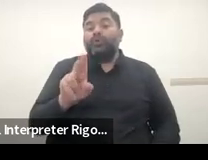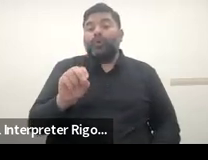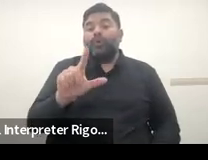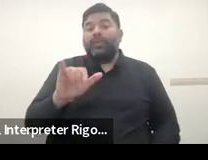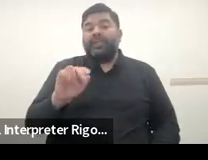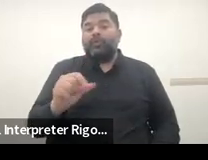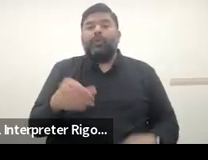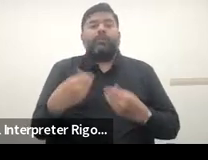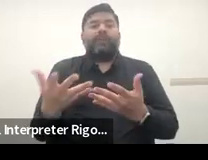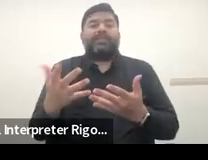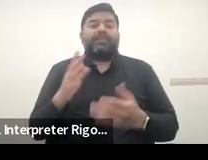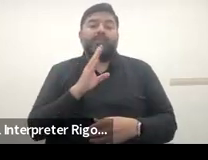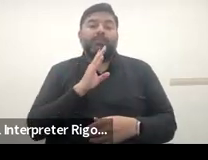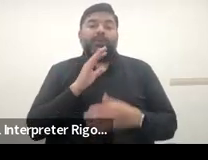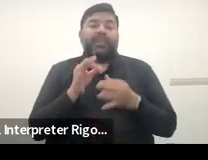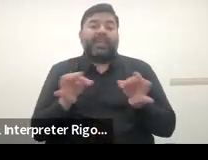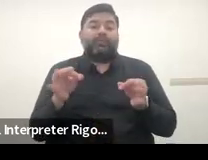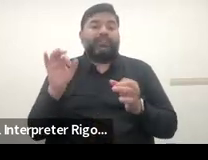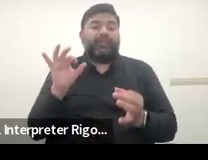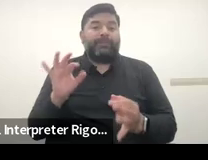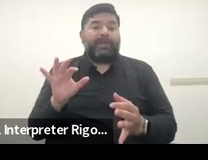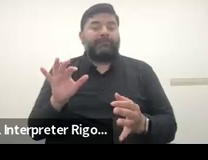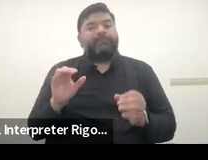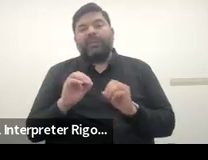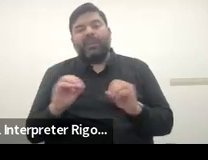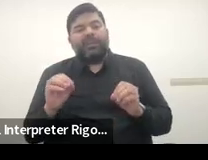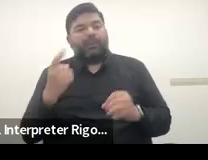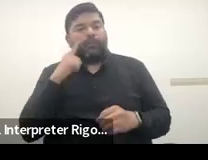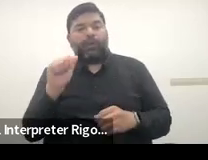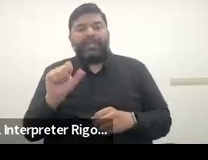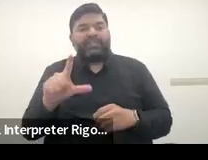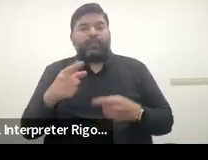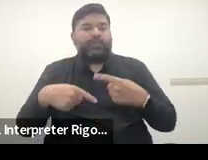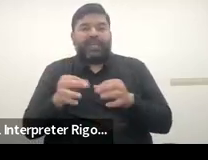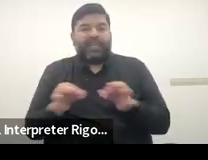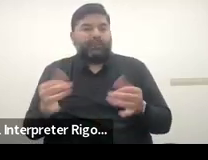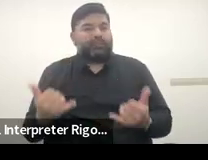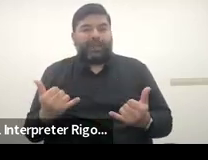as you're learning a language; there's no such thing for signed languages at the moment. Search